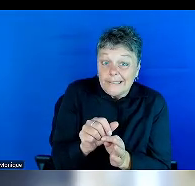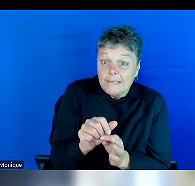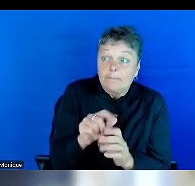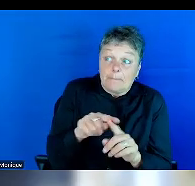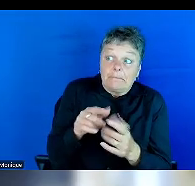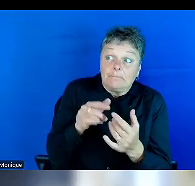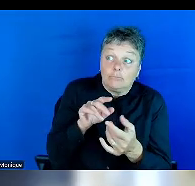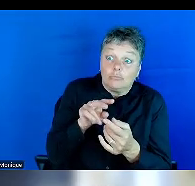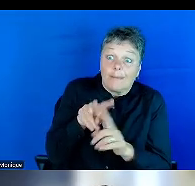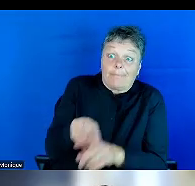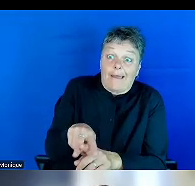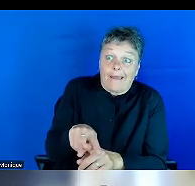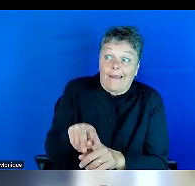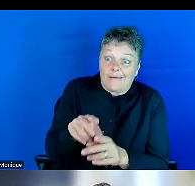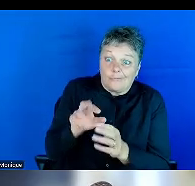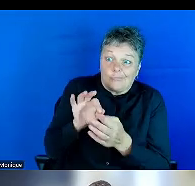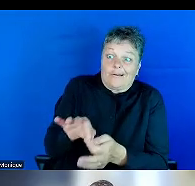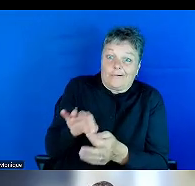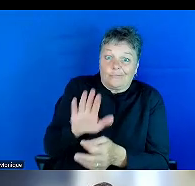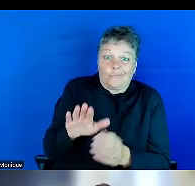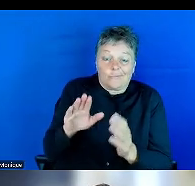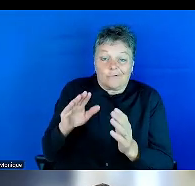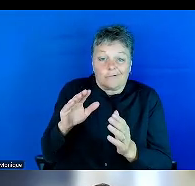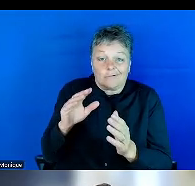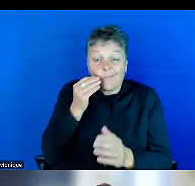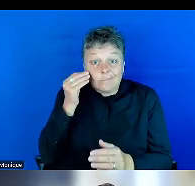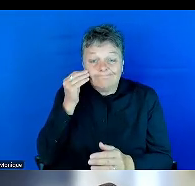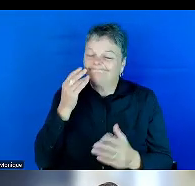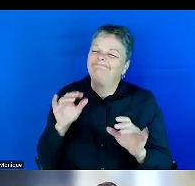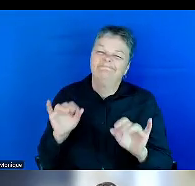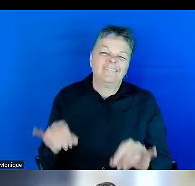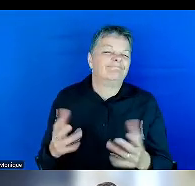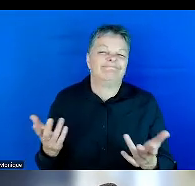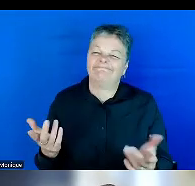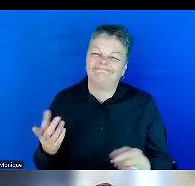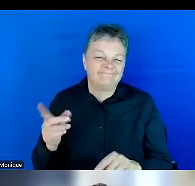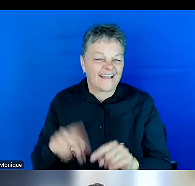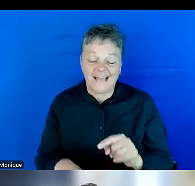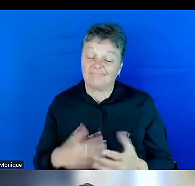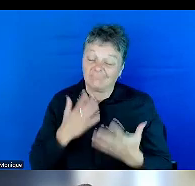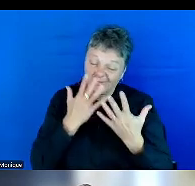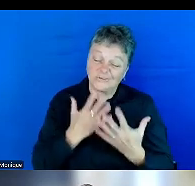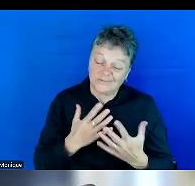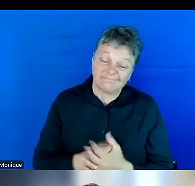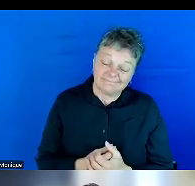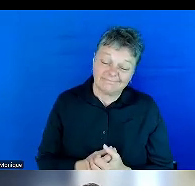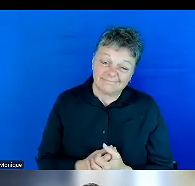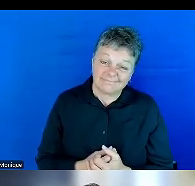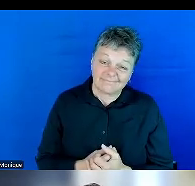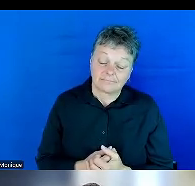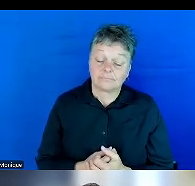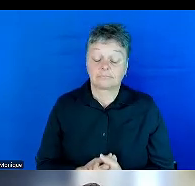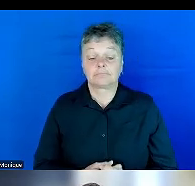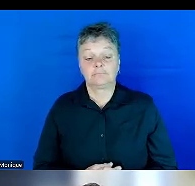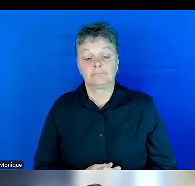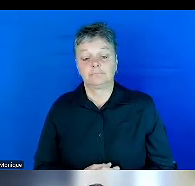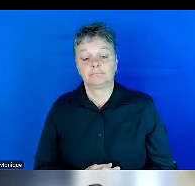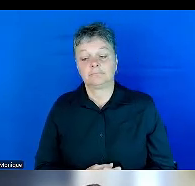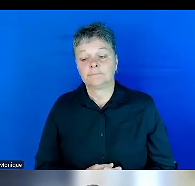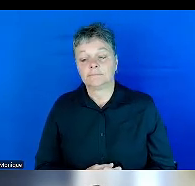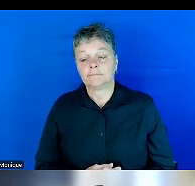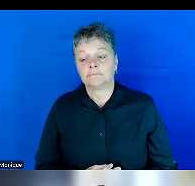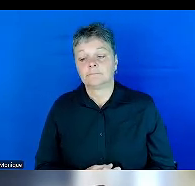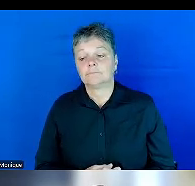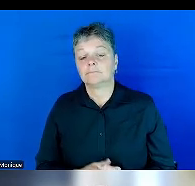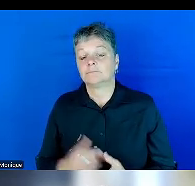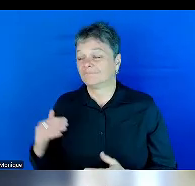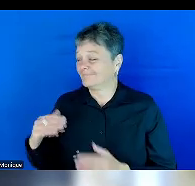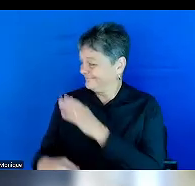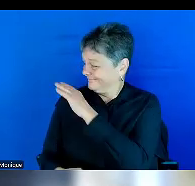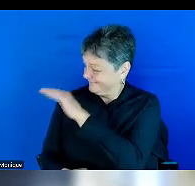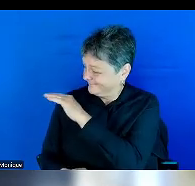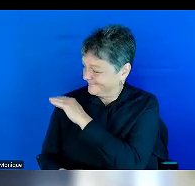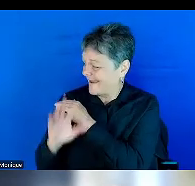provide legal advice or help with. Um but we do for you know family law, criminal housing, there